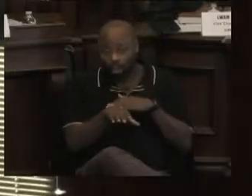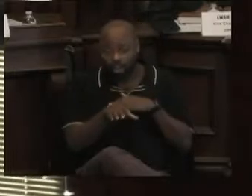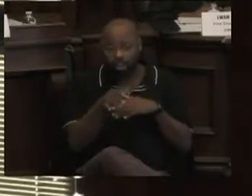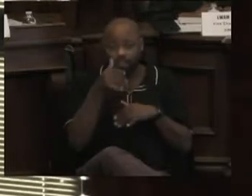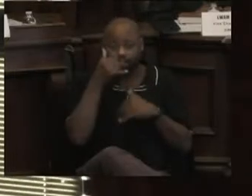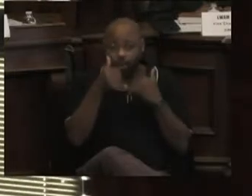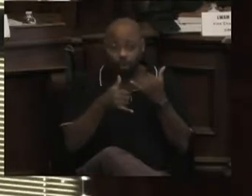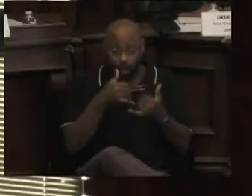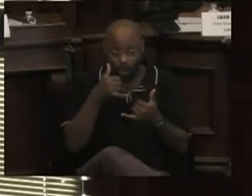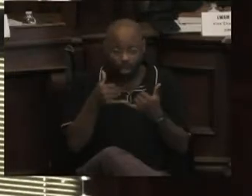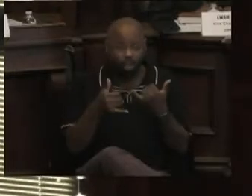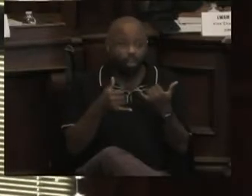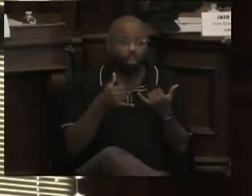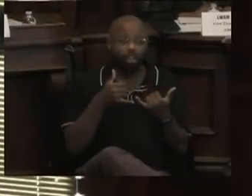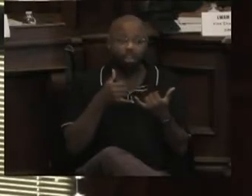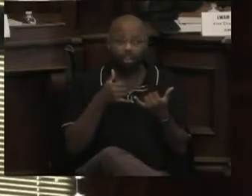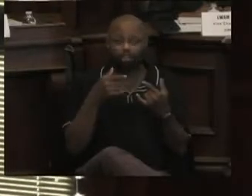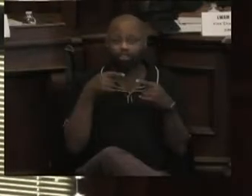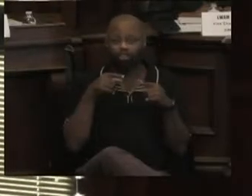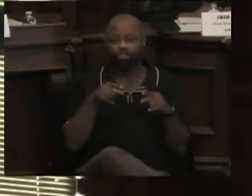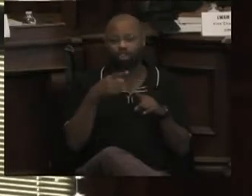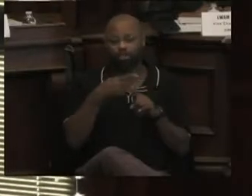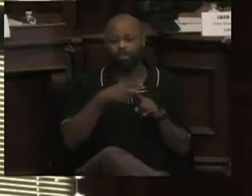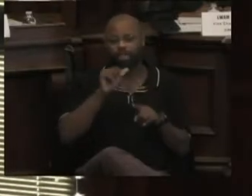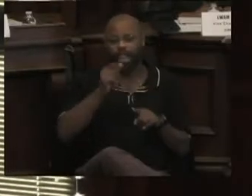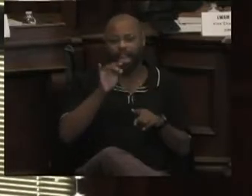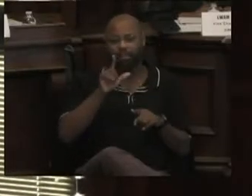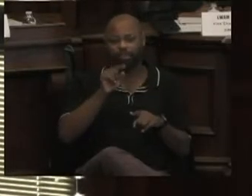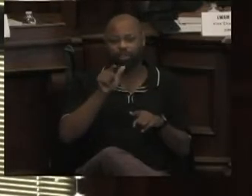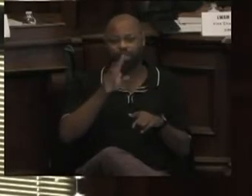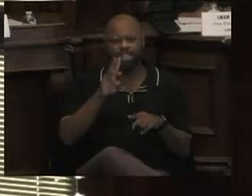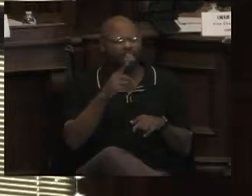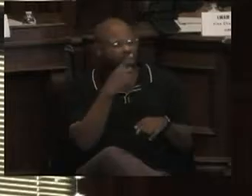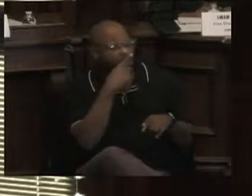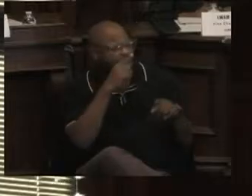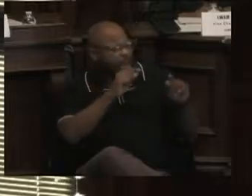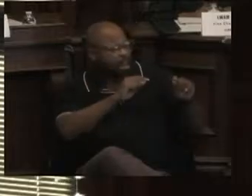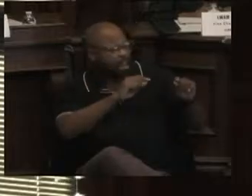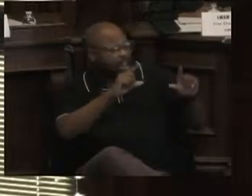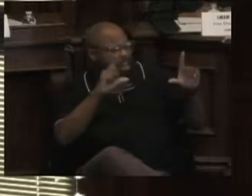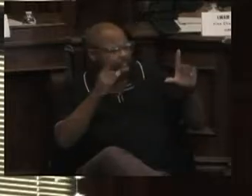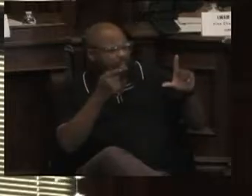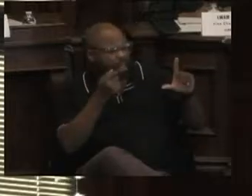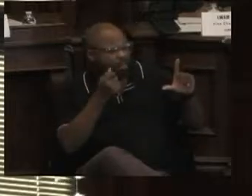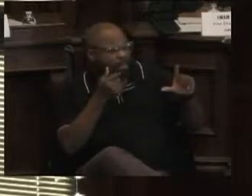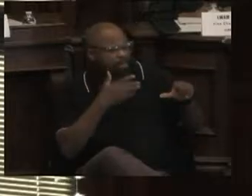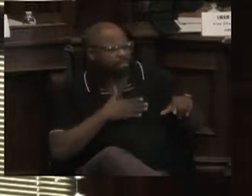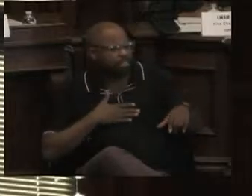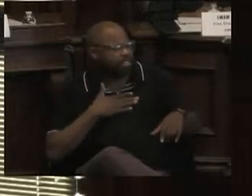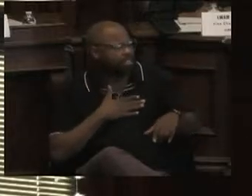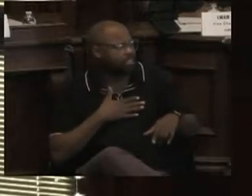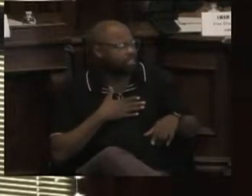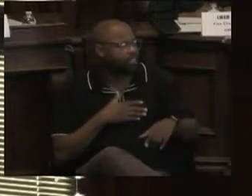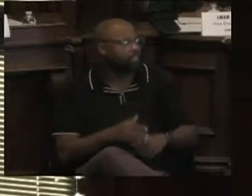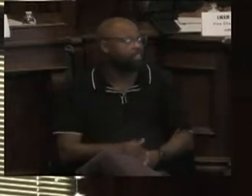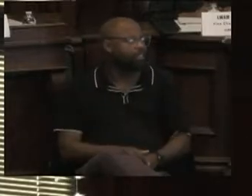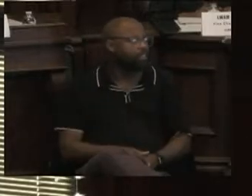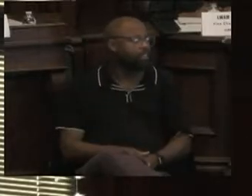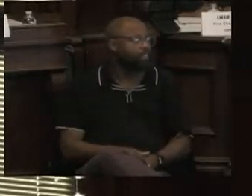cases has been submitted either online or walk in phone call